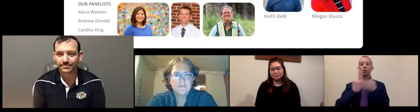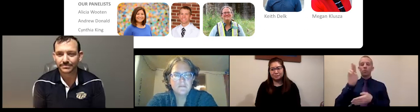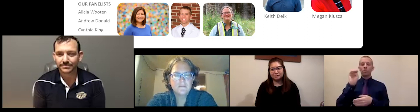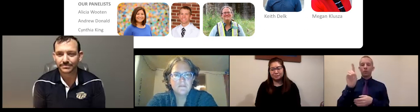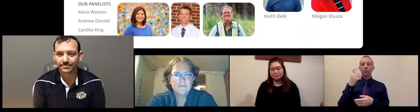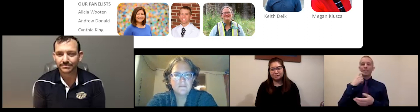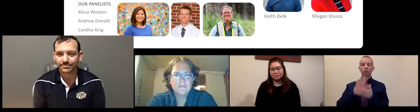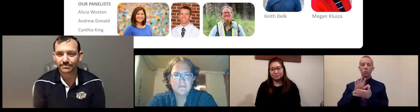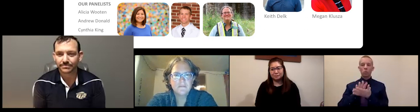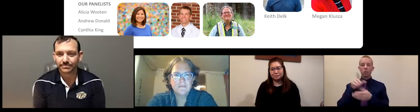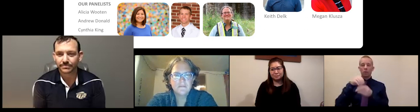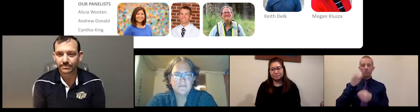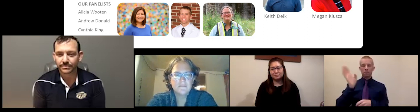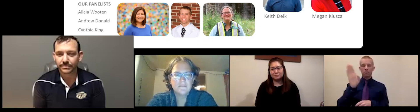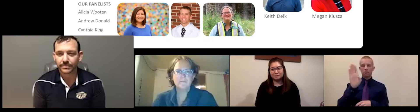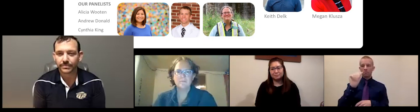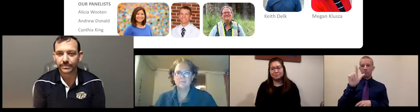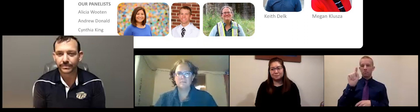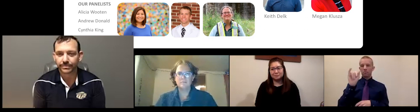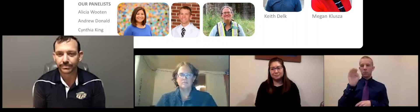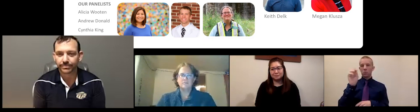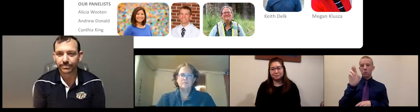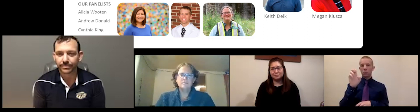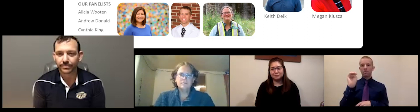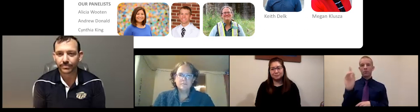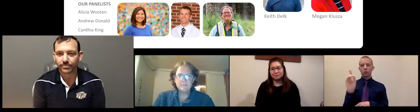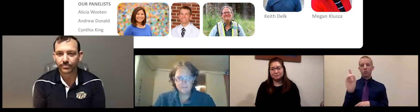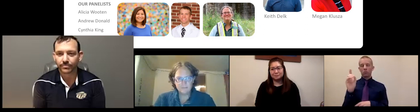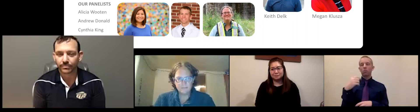at the University of Maryland dental school in Baltimore, Maryland.